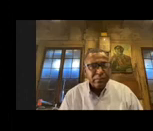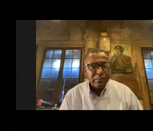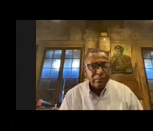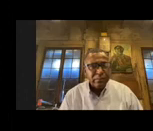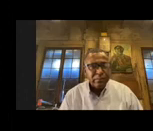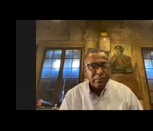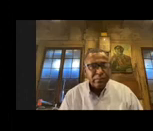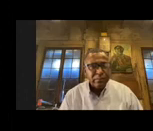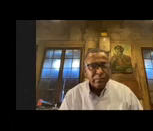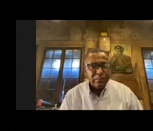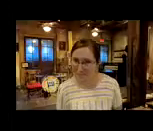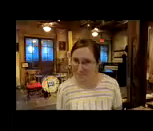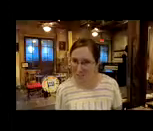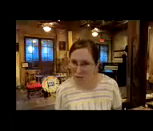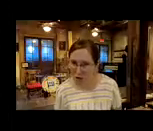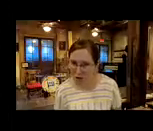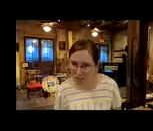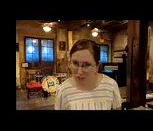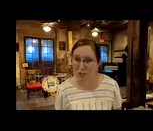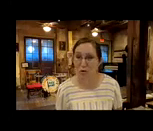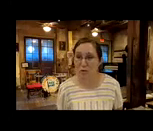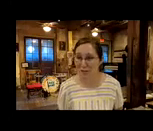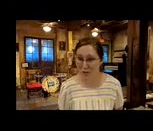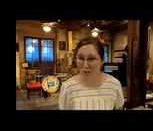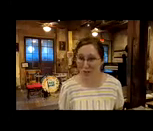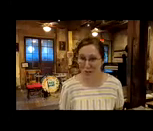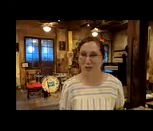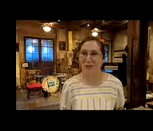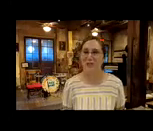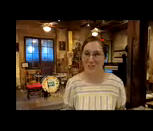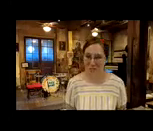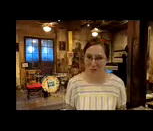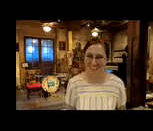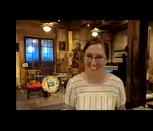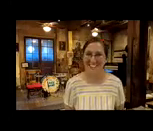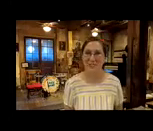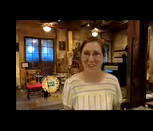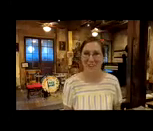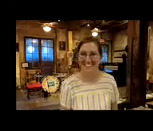Let's see. Do you get any resistance from other teachers or administrators to your use of music in this way?